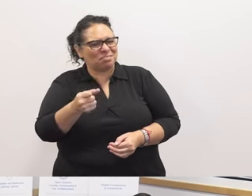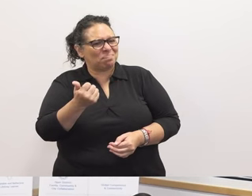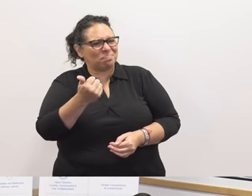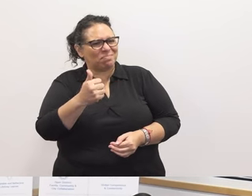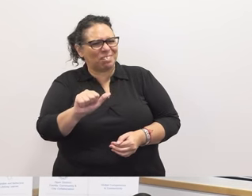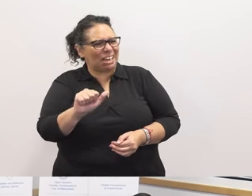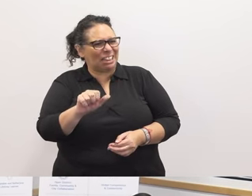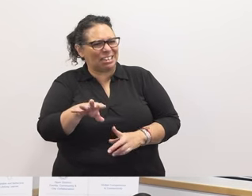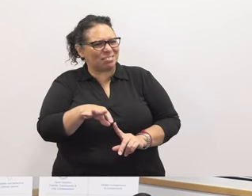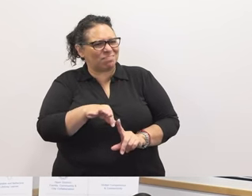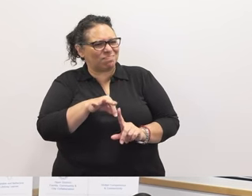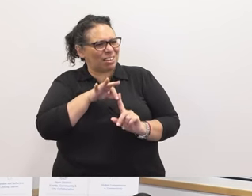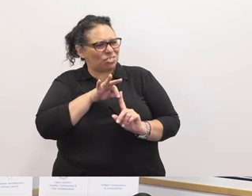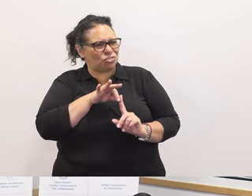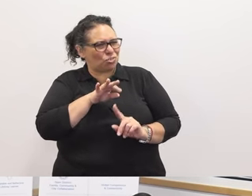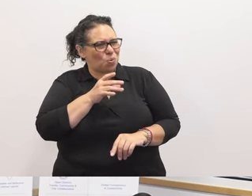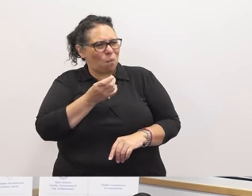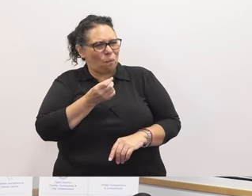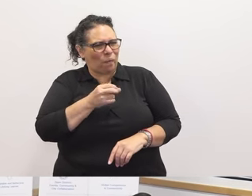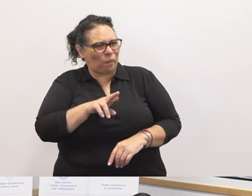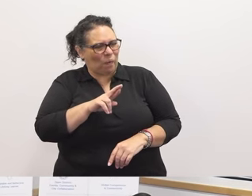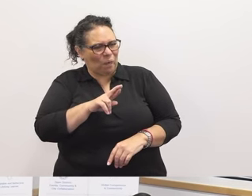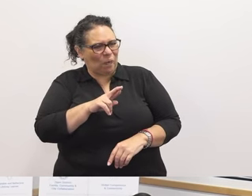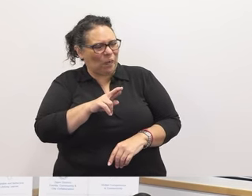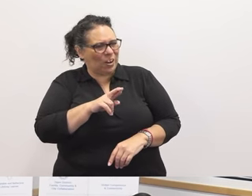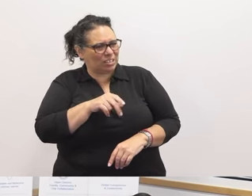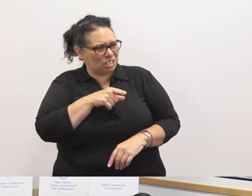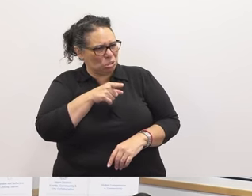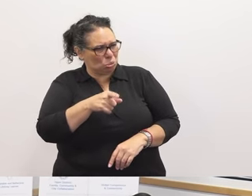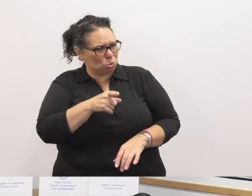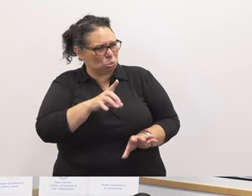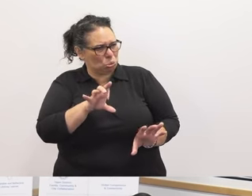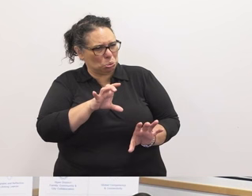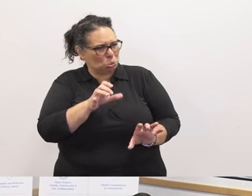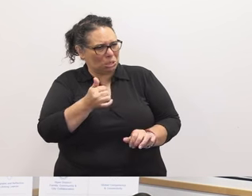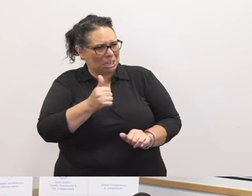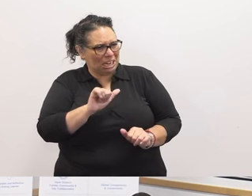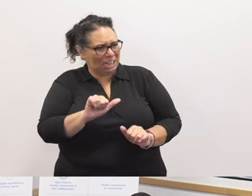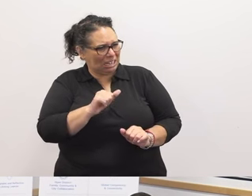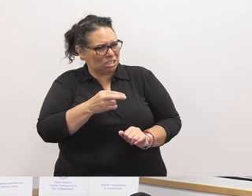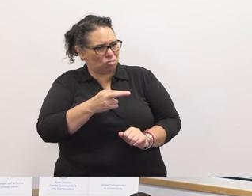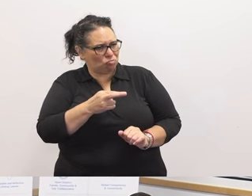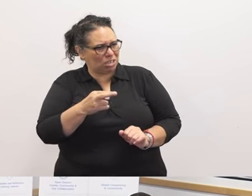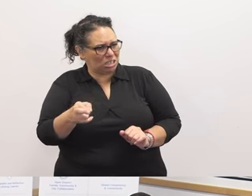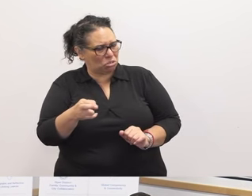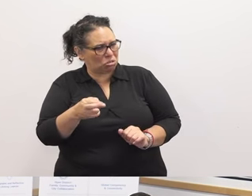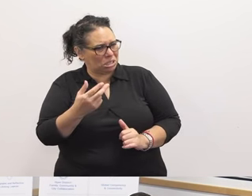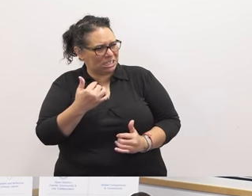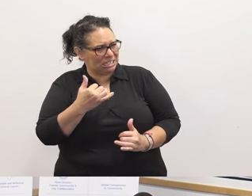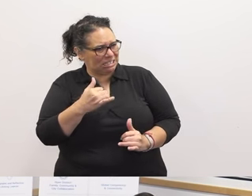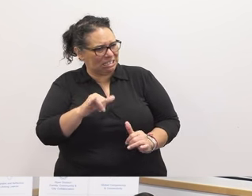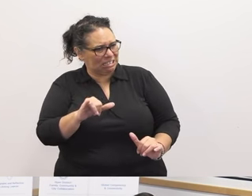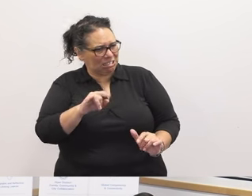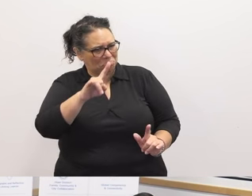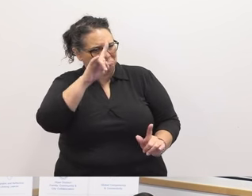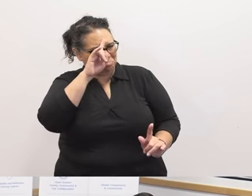Or did you do any added resources? Or is it still just decisions being made at each school